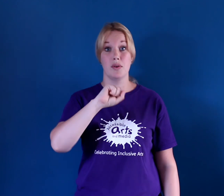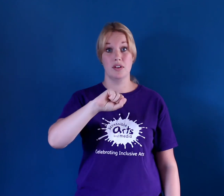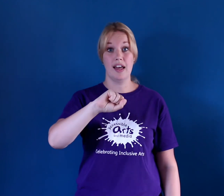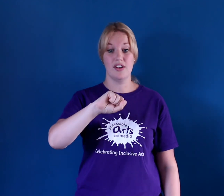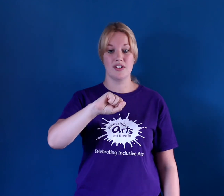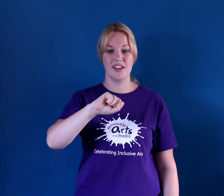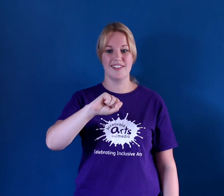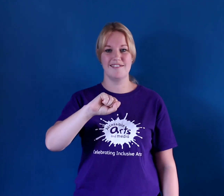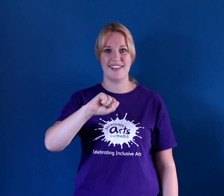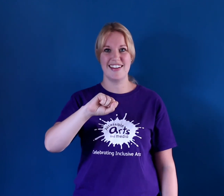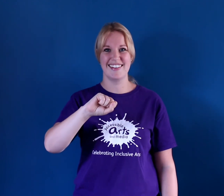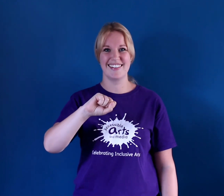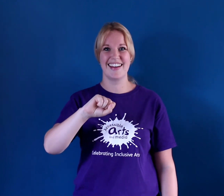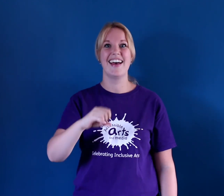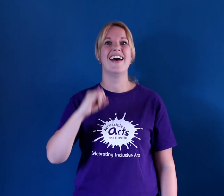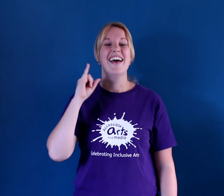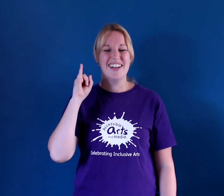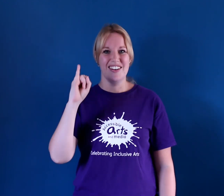You can do that, your turn, ready?